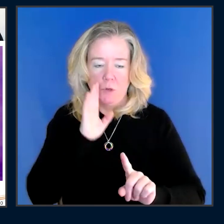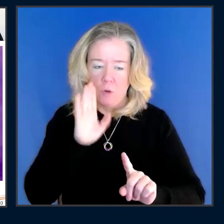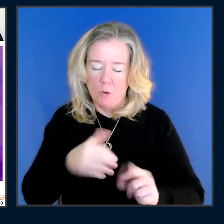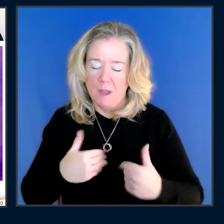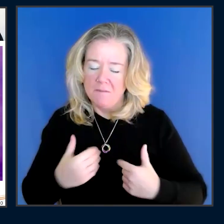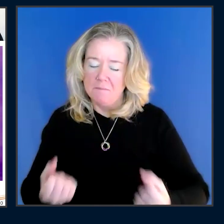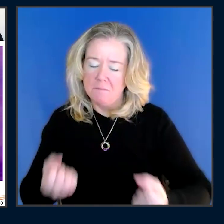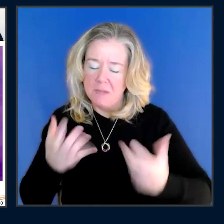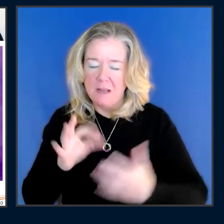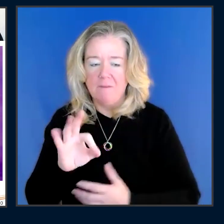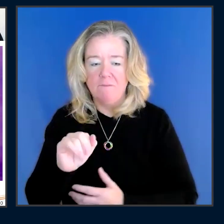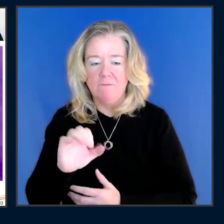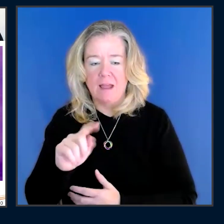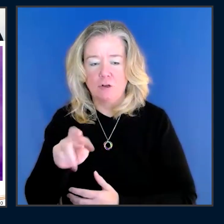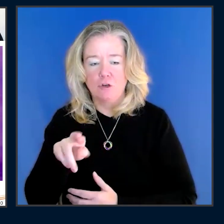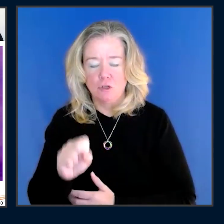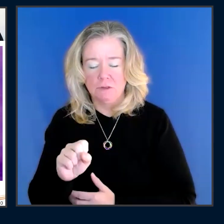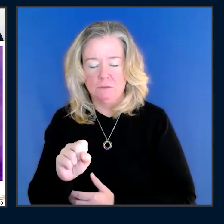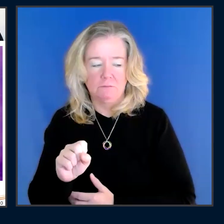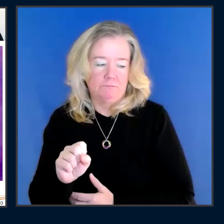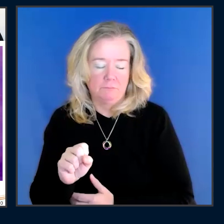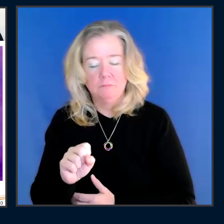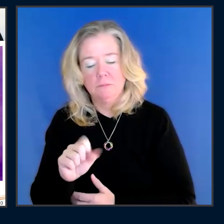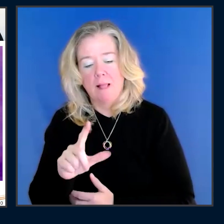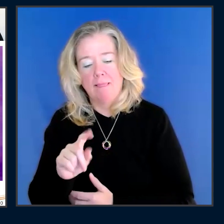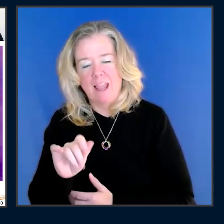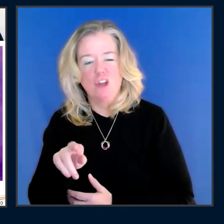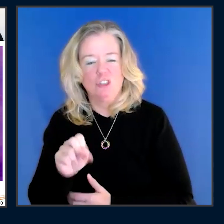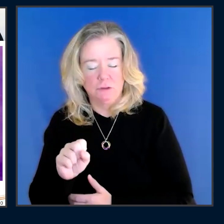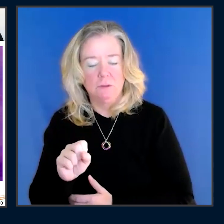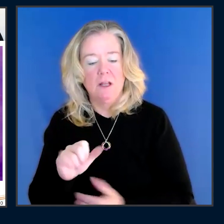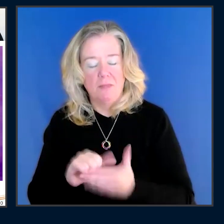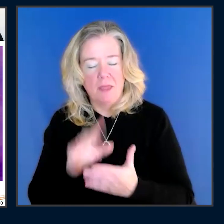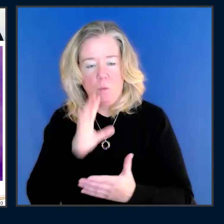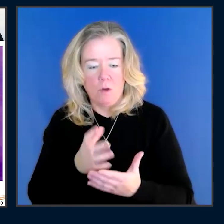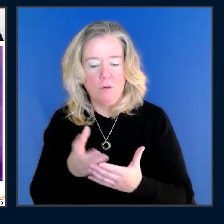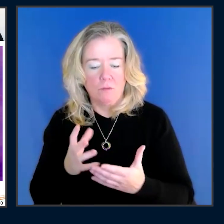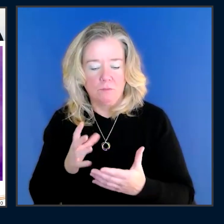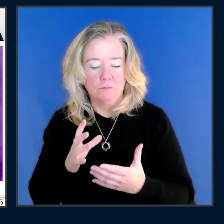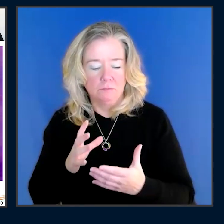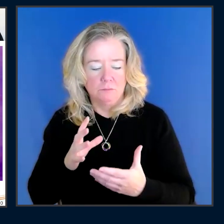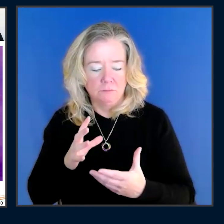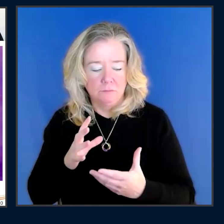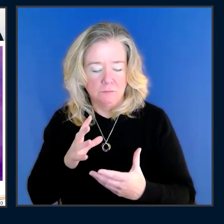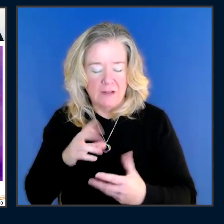and we know that there are many factors or layers that contribute to each student's overall need